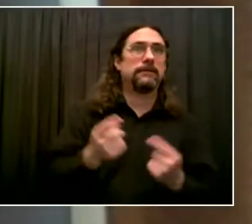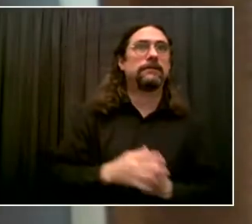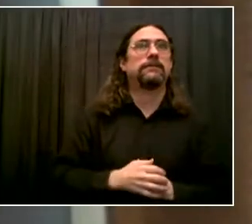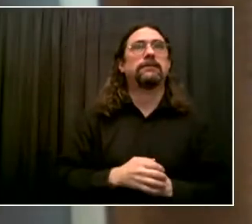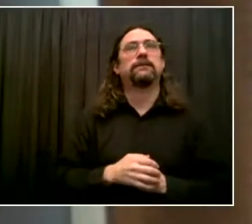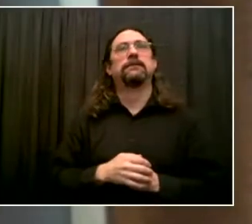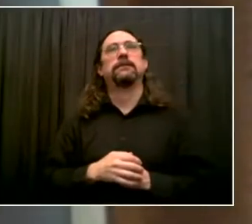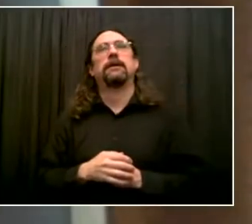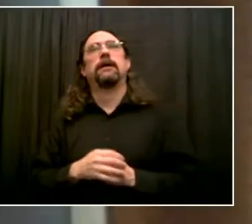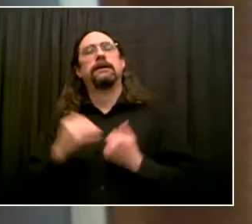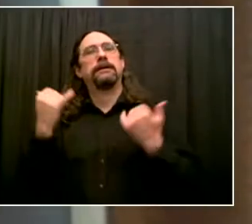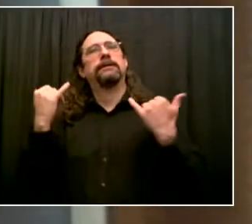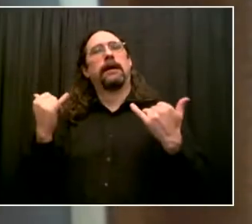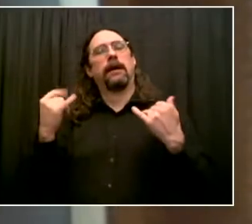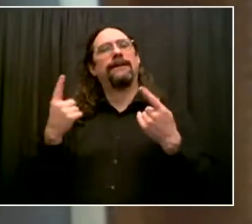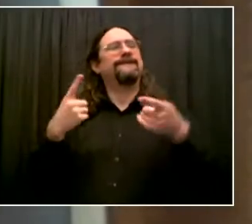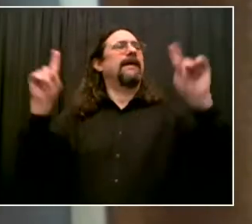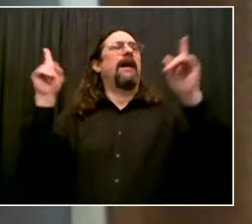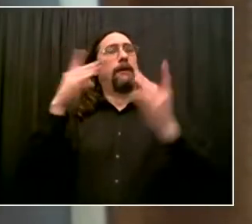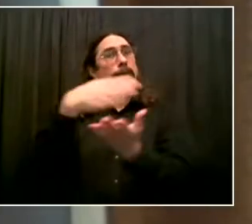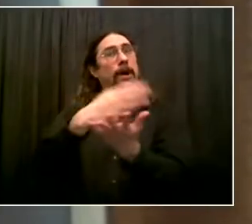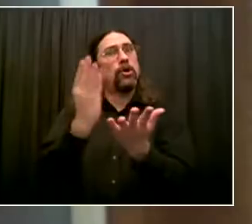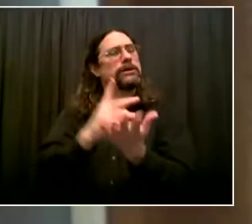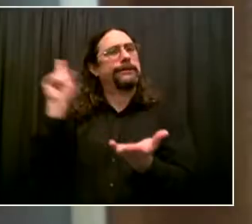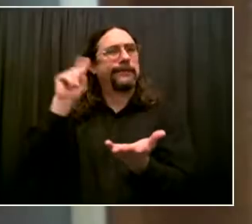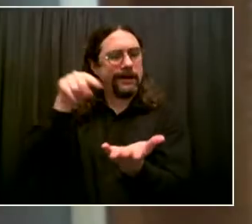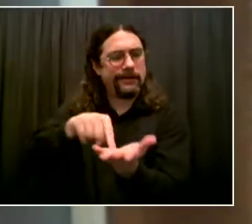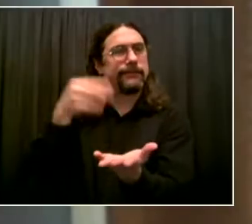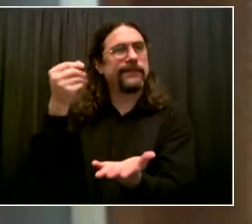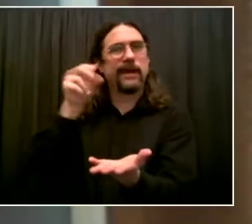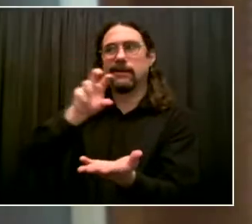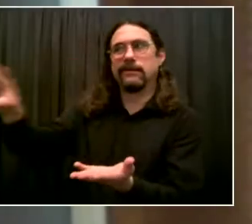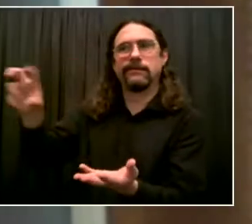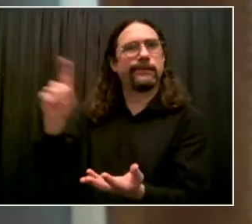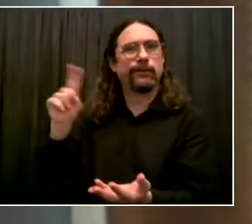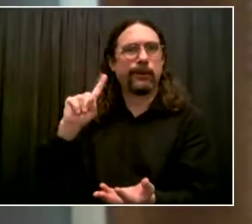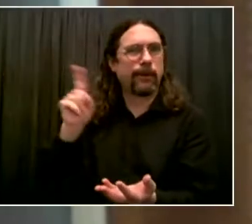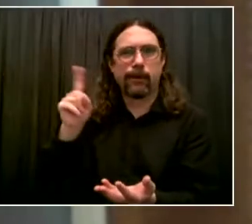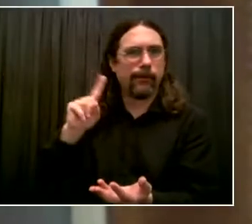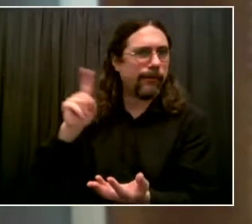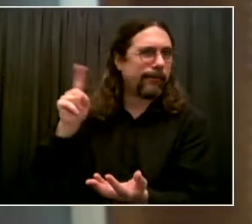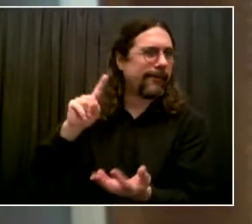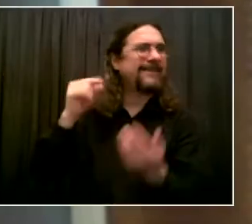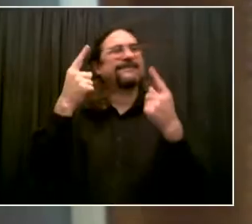FUNDING IN THE LAST YEAR'S BUDGET BUT I REPRESENT CONSTITUENCY THAT KNOWS HOW TO